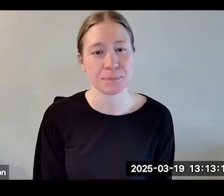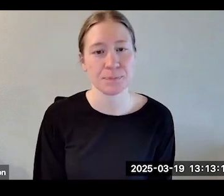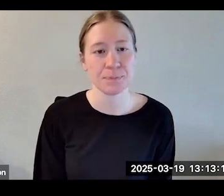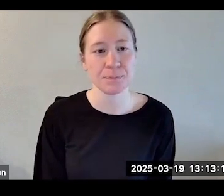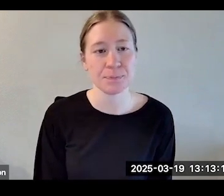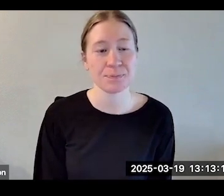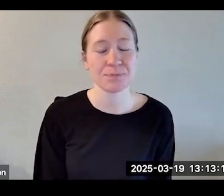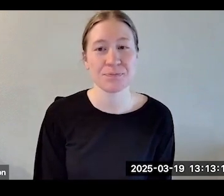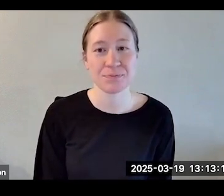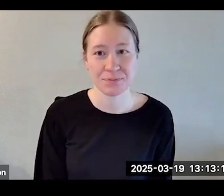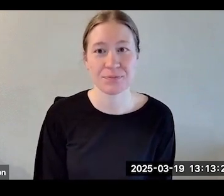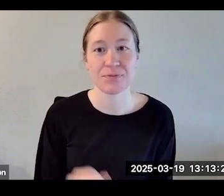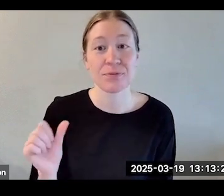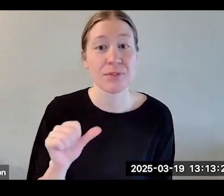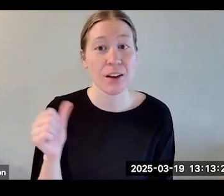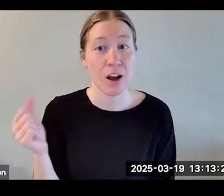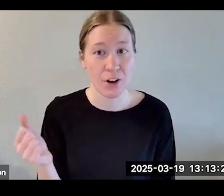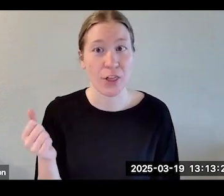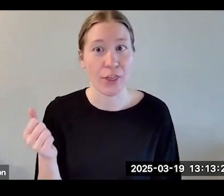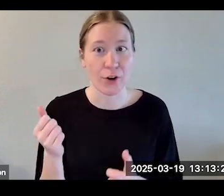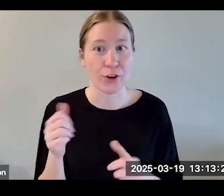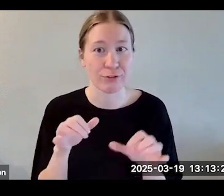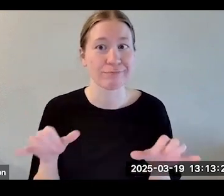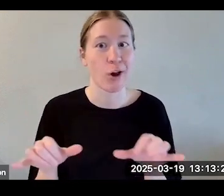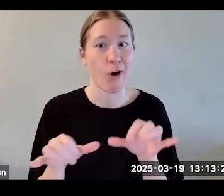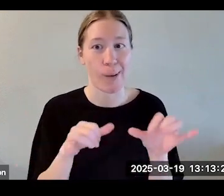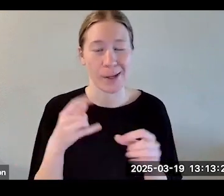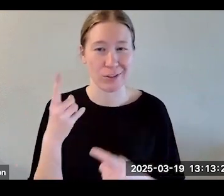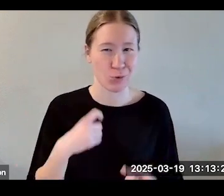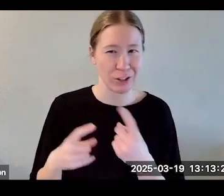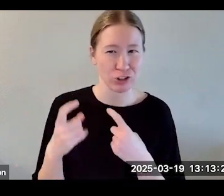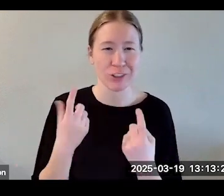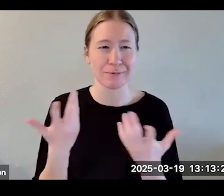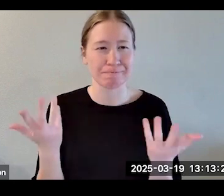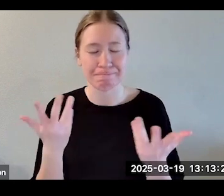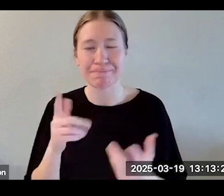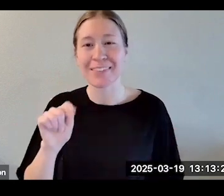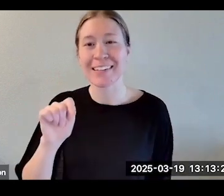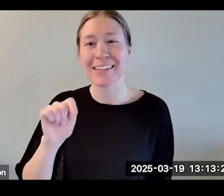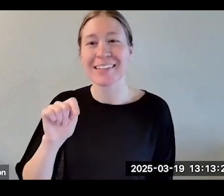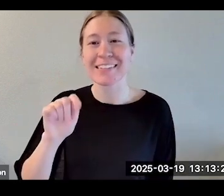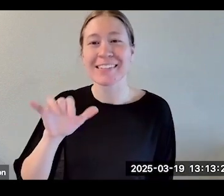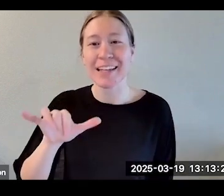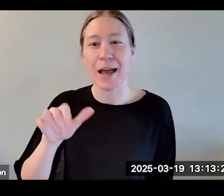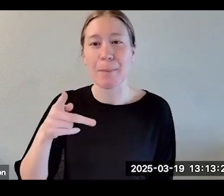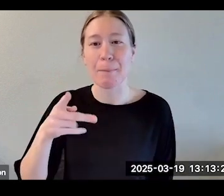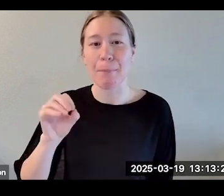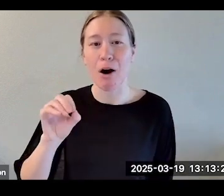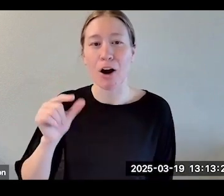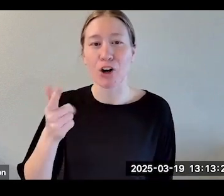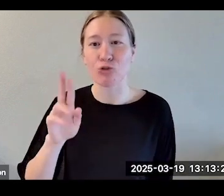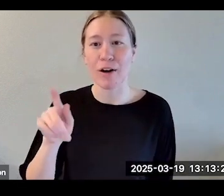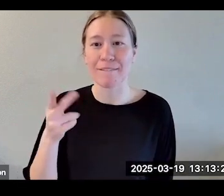Another thing that we get a lot of questions about is typography, and there's a lot of different things to consider here.